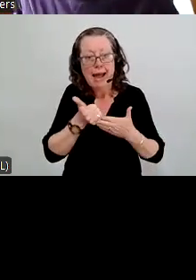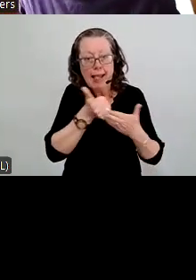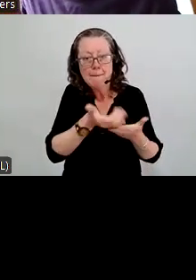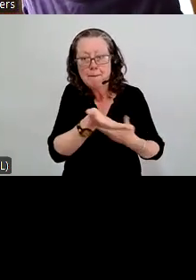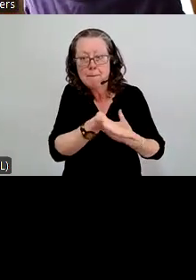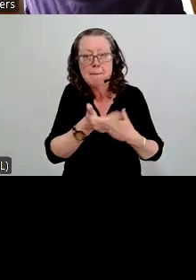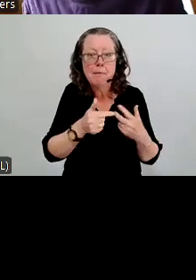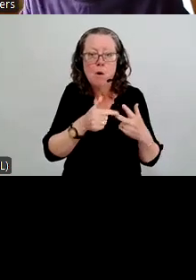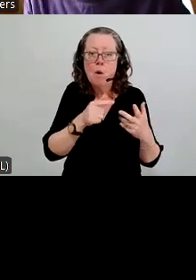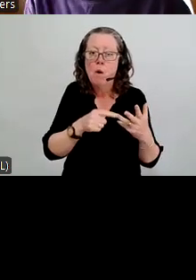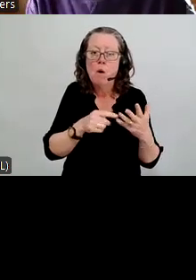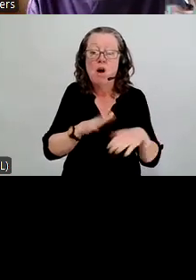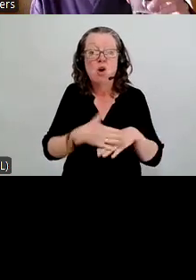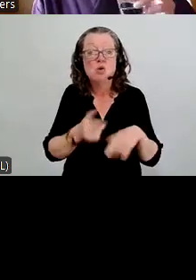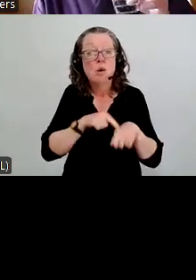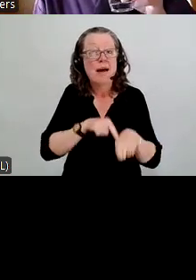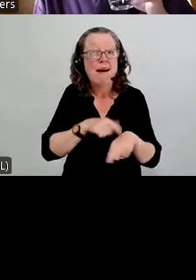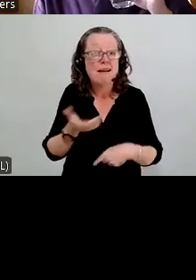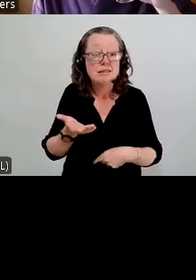so it can be all of them if you want.